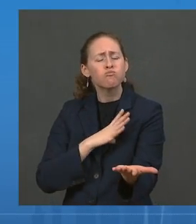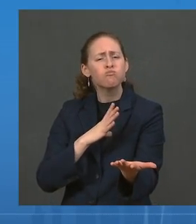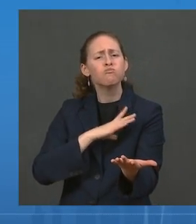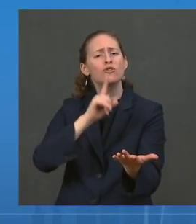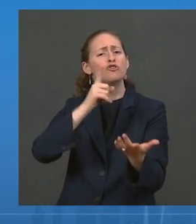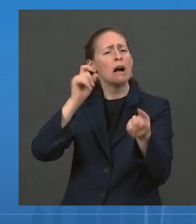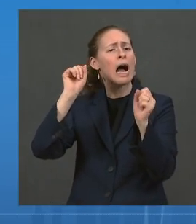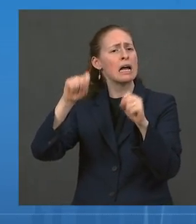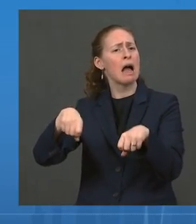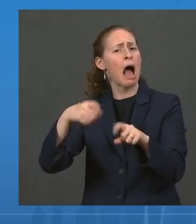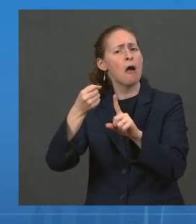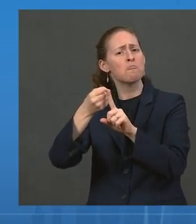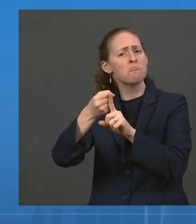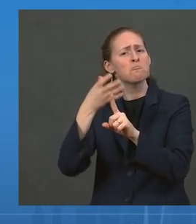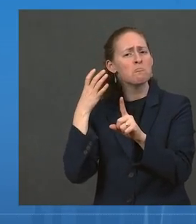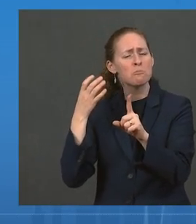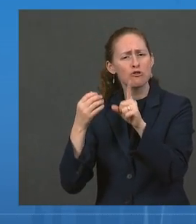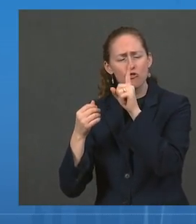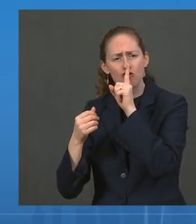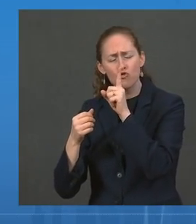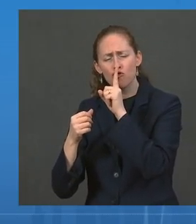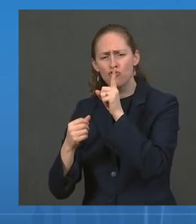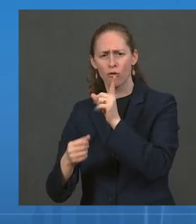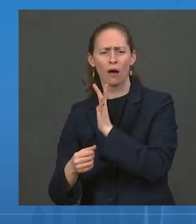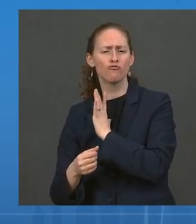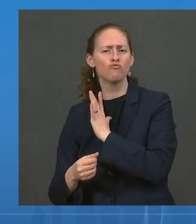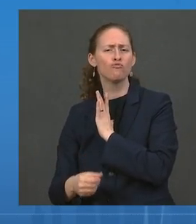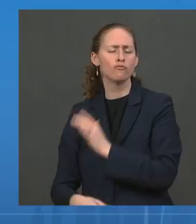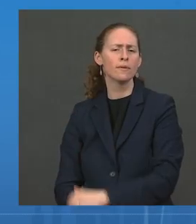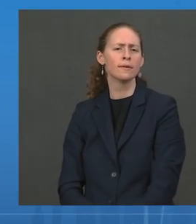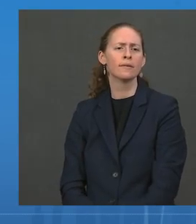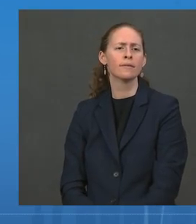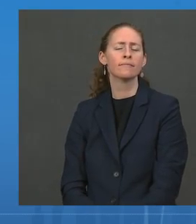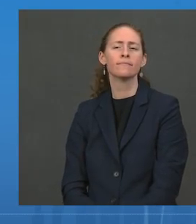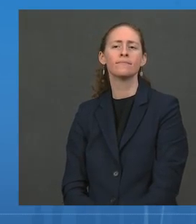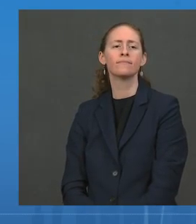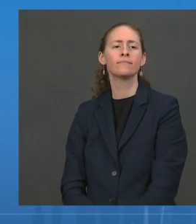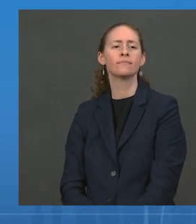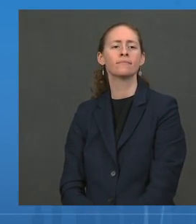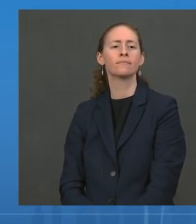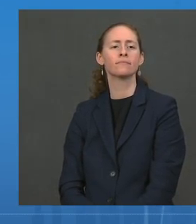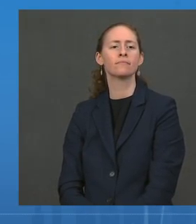Mr. Zients: Yes. >> Dr. Walensky: Dr. Walensky: Yeah, so certainly the protection from our adolescents, as we've seen,